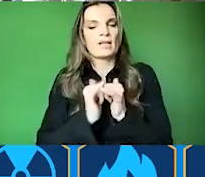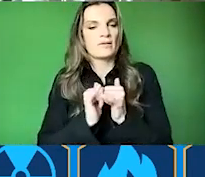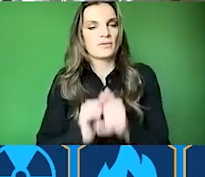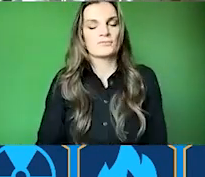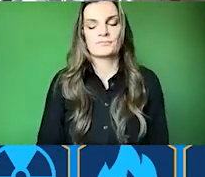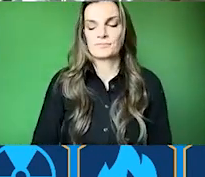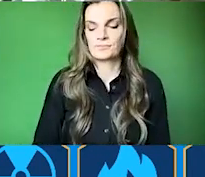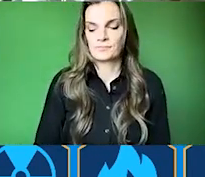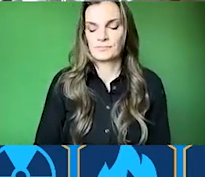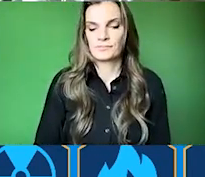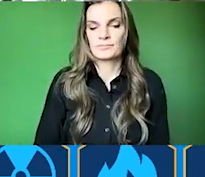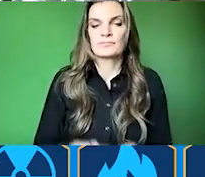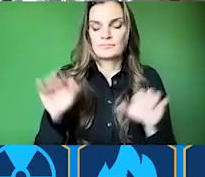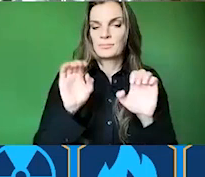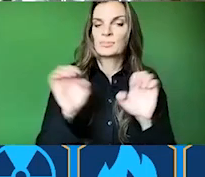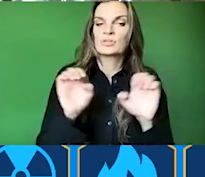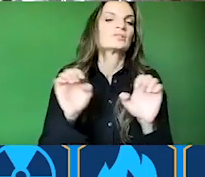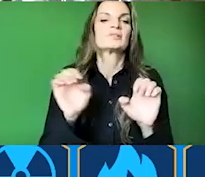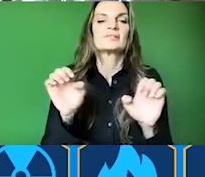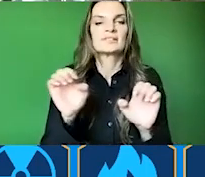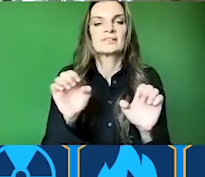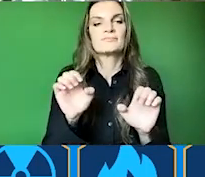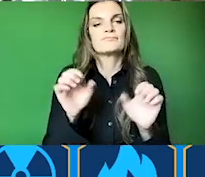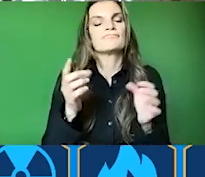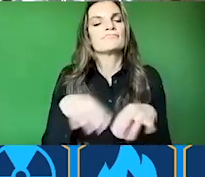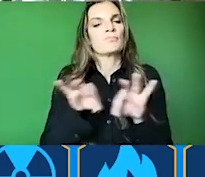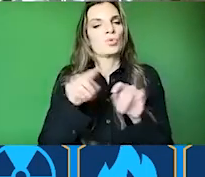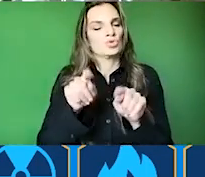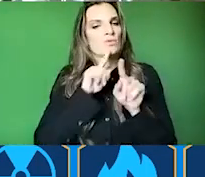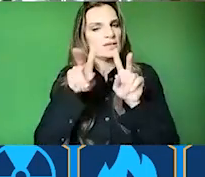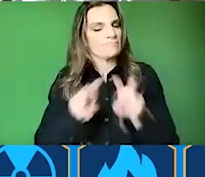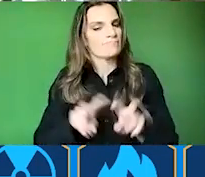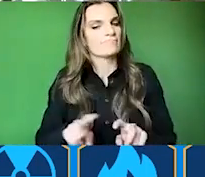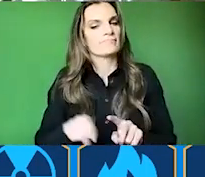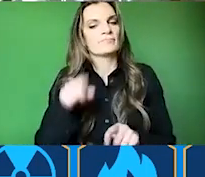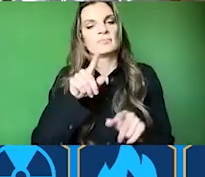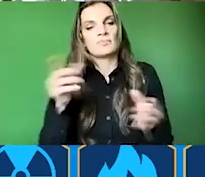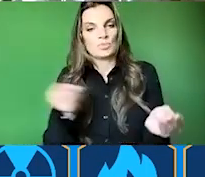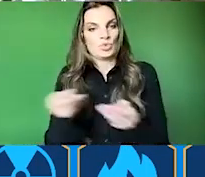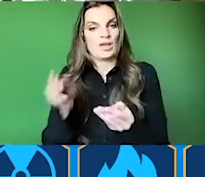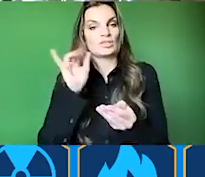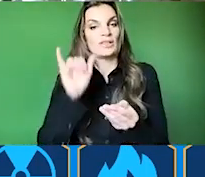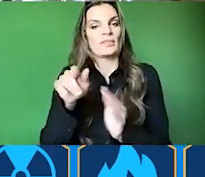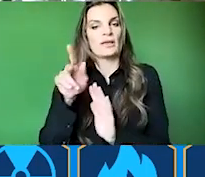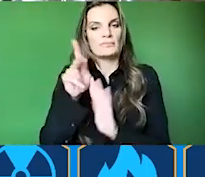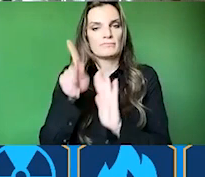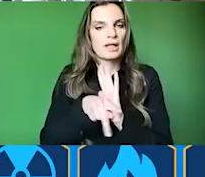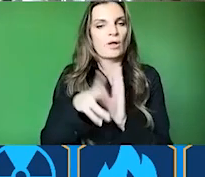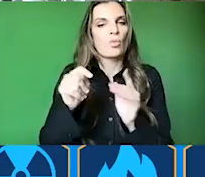Particularly between emergencies to revisit triage protocol and other crisis institutional related policies to be